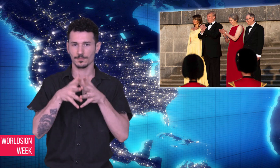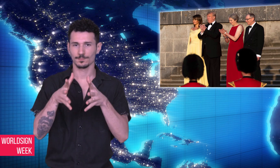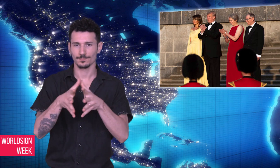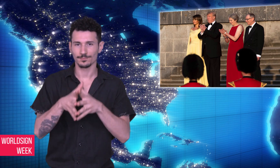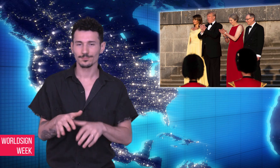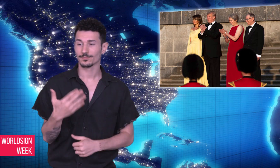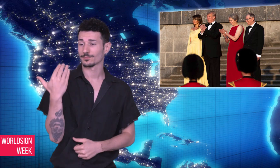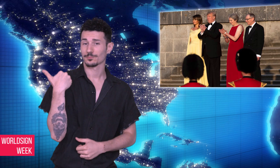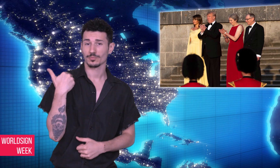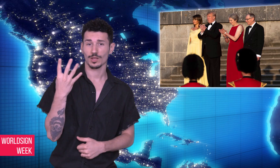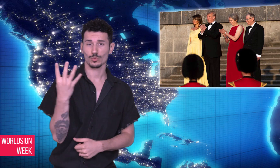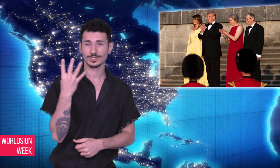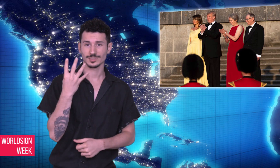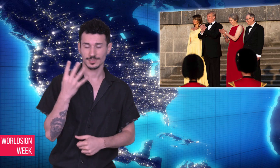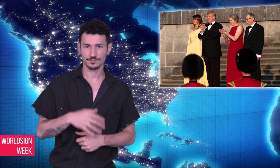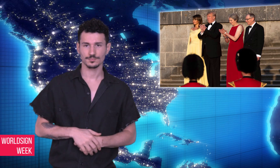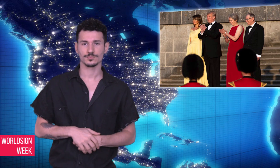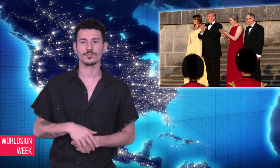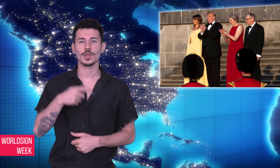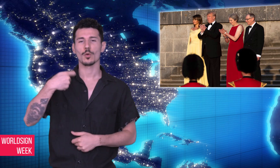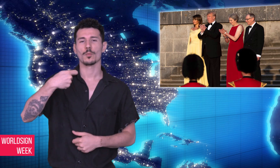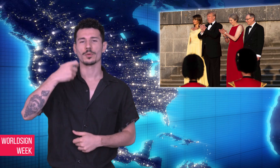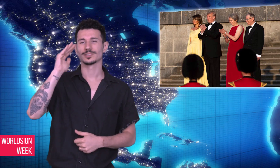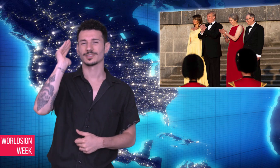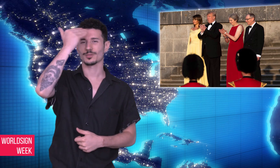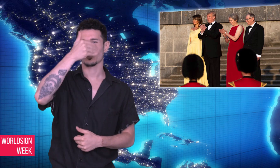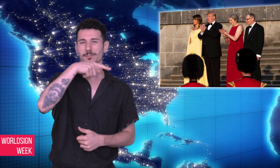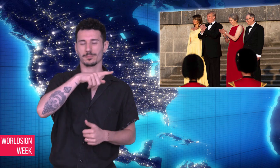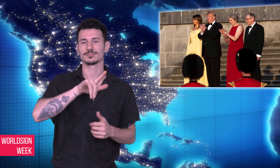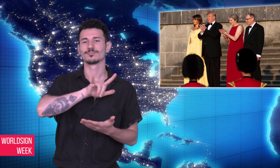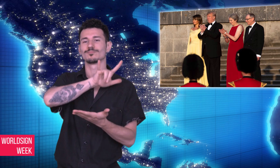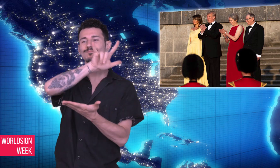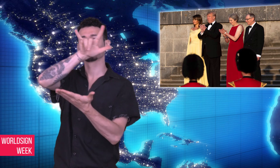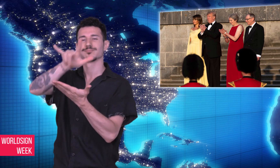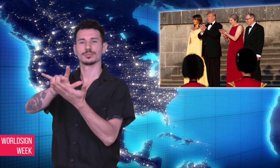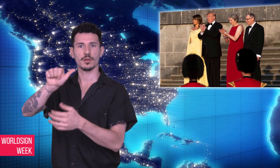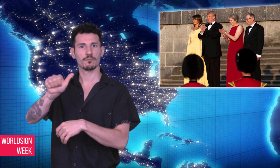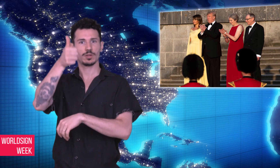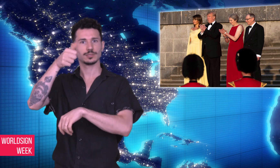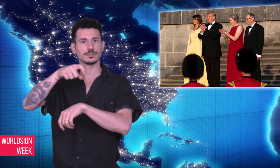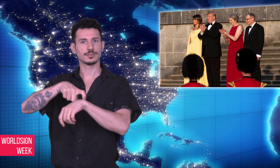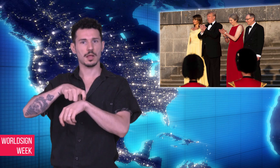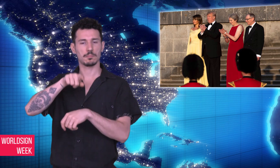Last Thursday, US President Donald Trump made his first state visit to